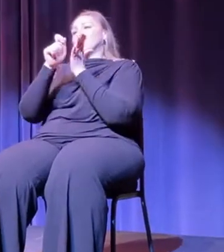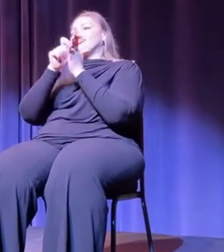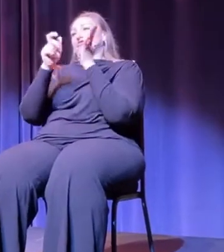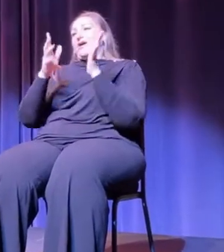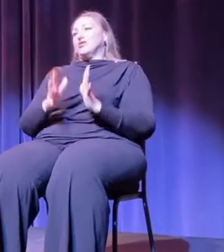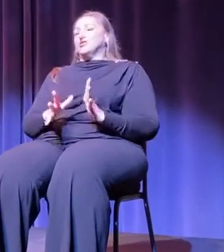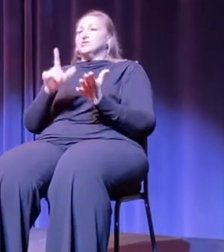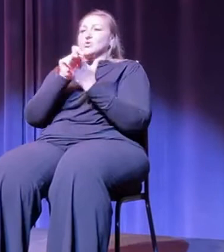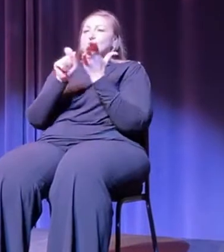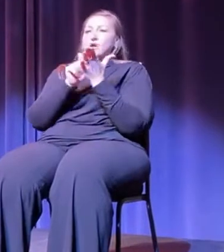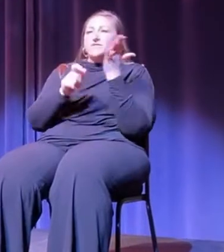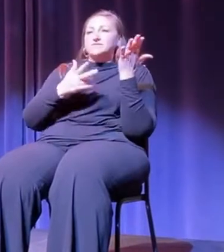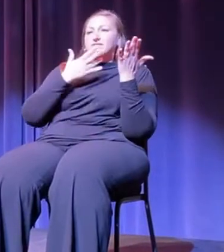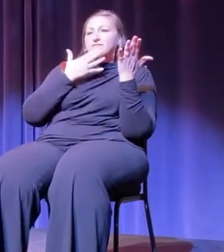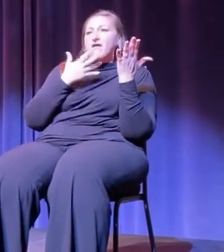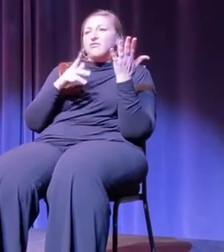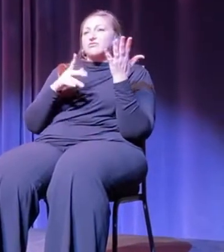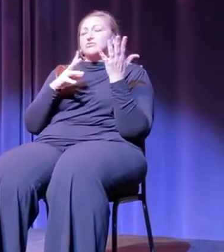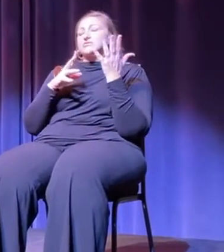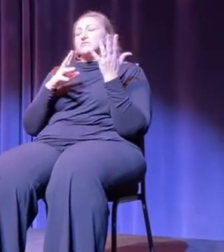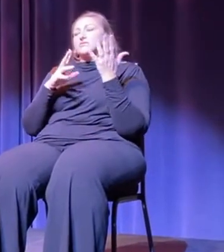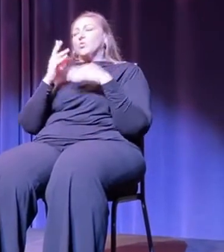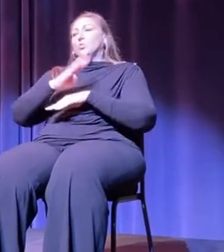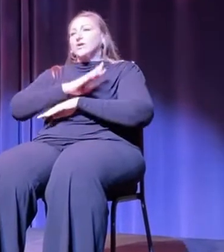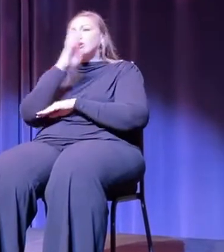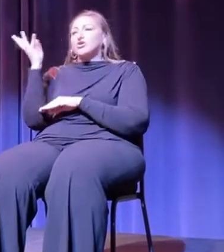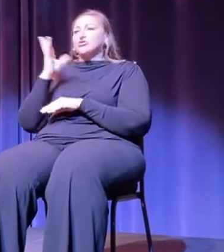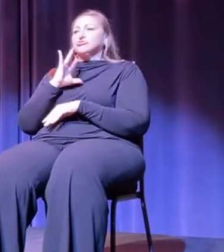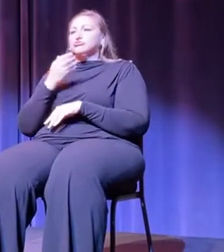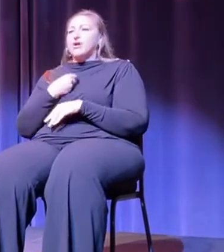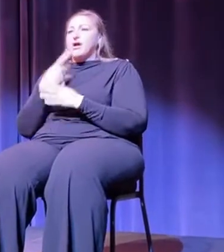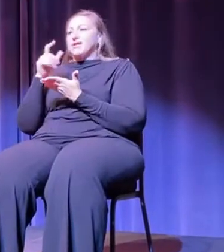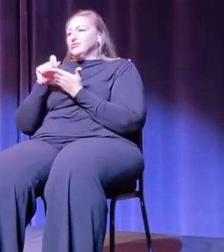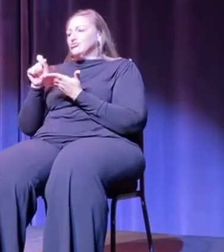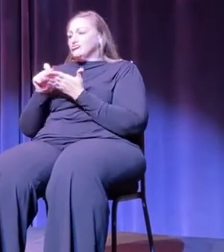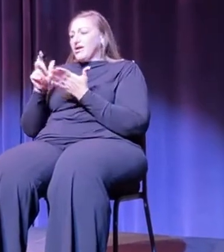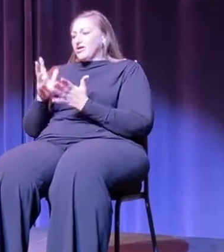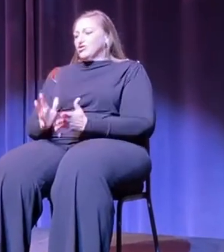writers of color, queer trans writers who then enter poetry